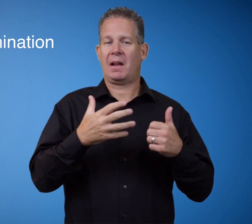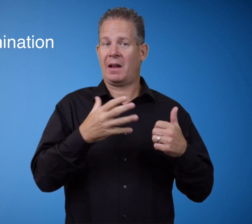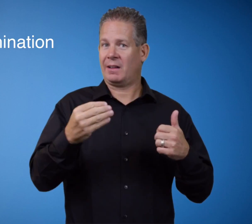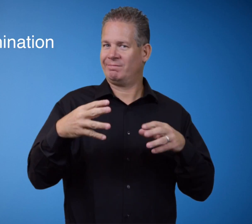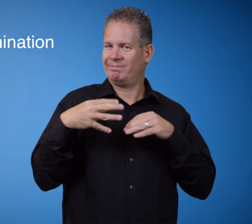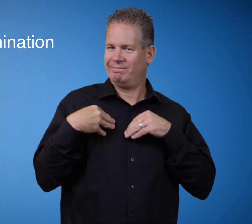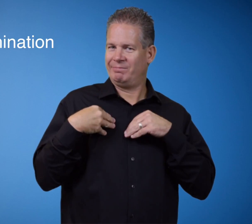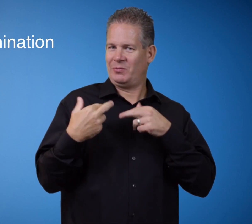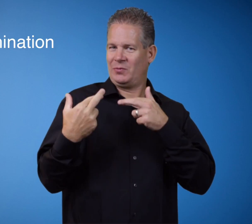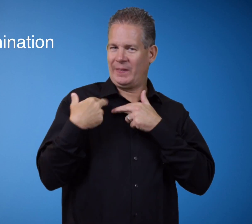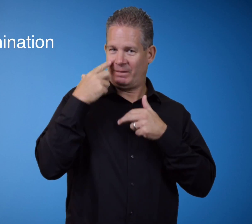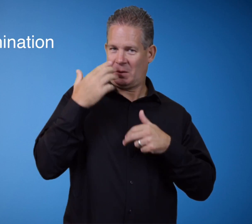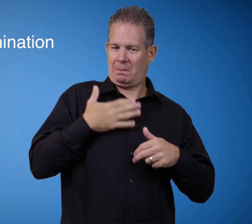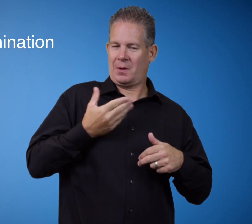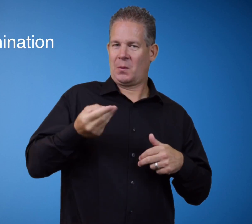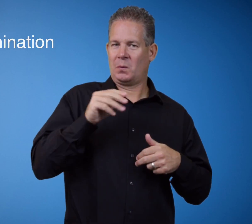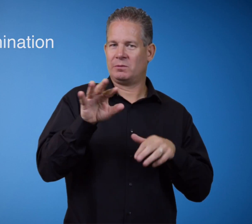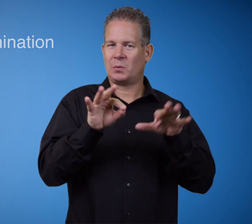as well as accept responsibility for their decisions.